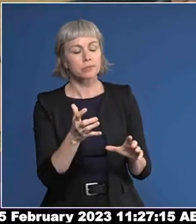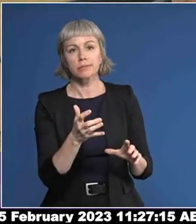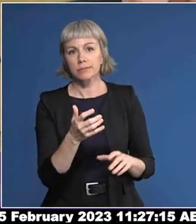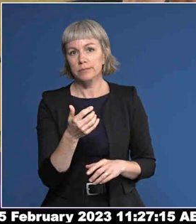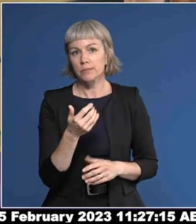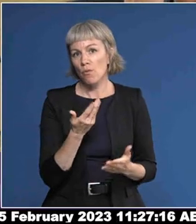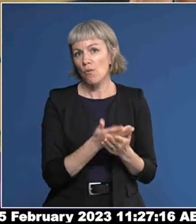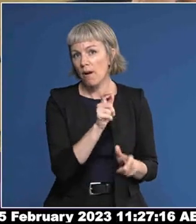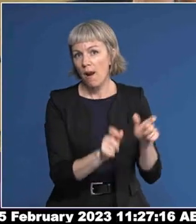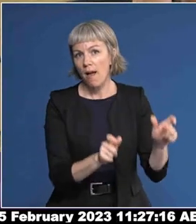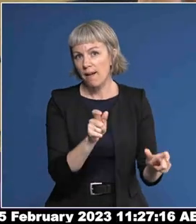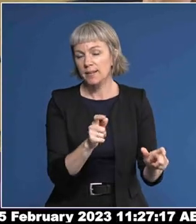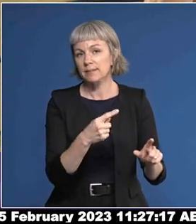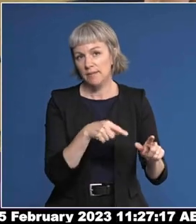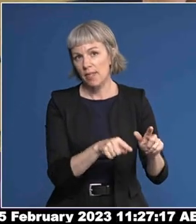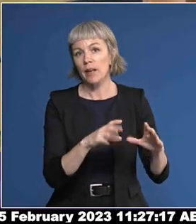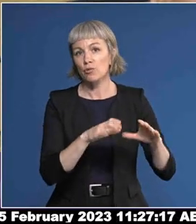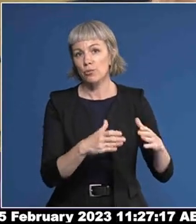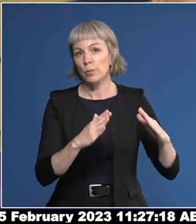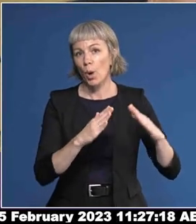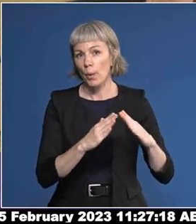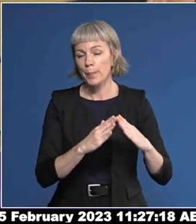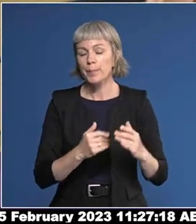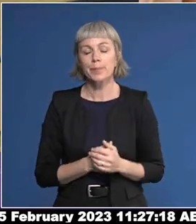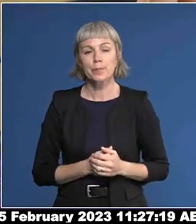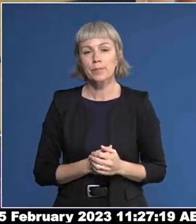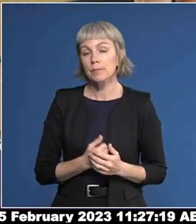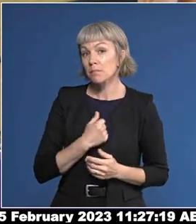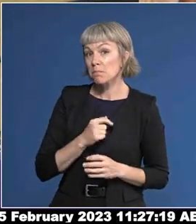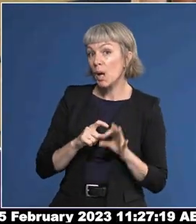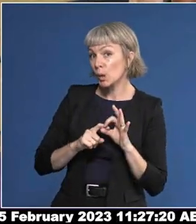So can I ask you, what has Afford done in the intervening period to address that